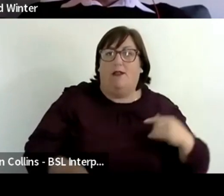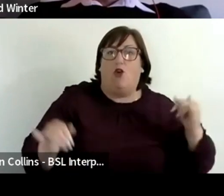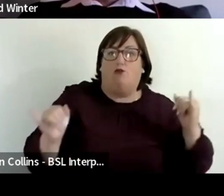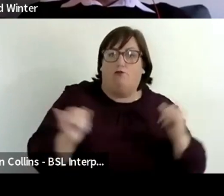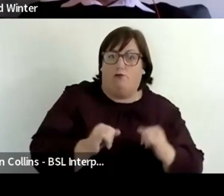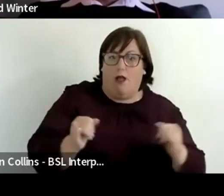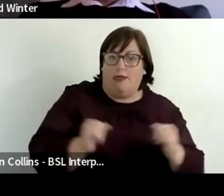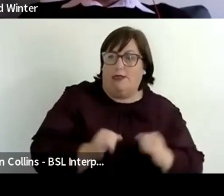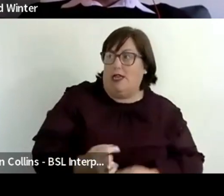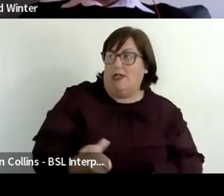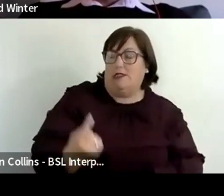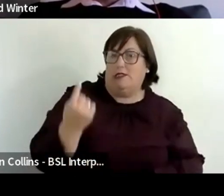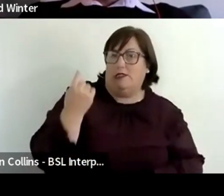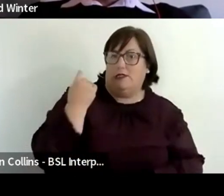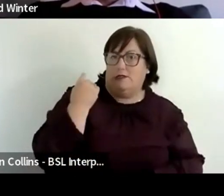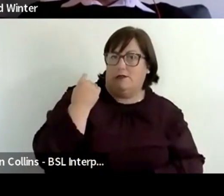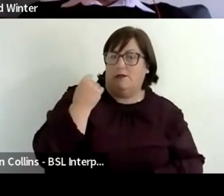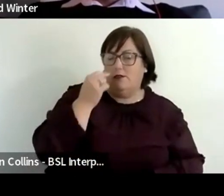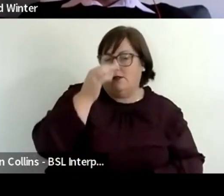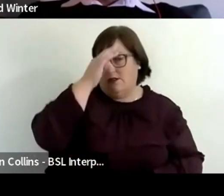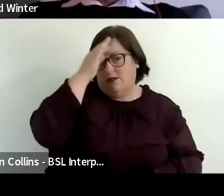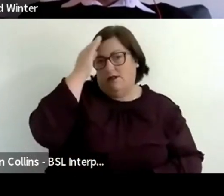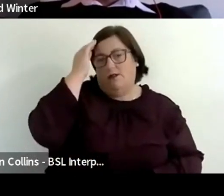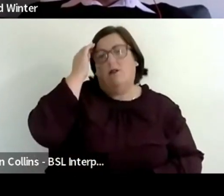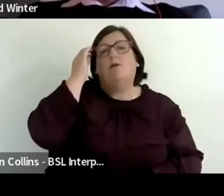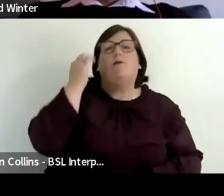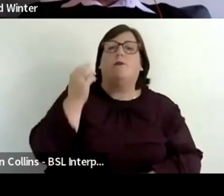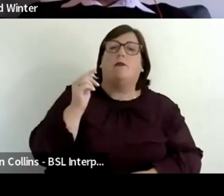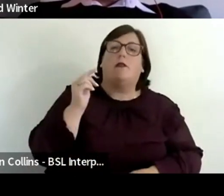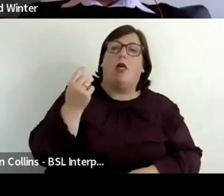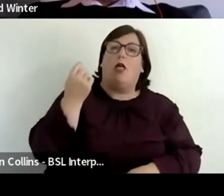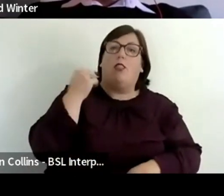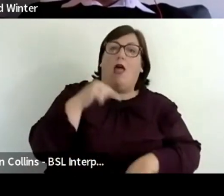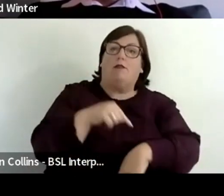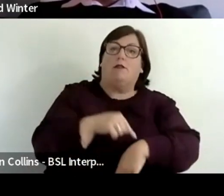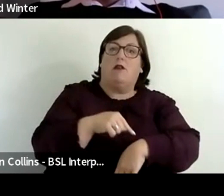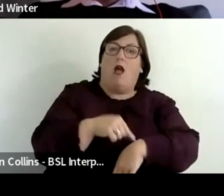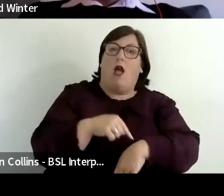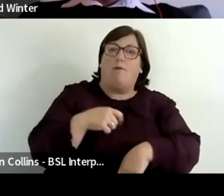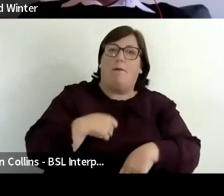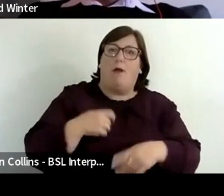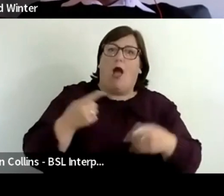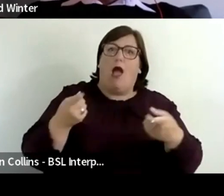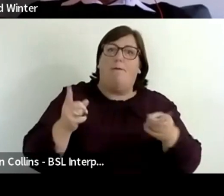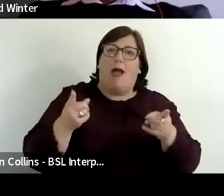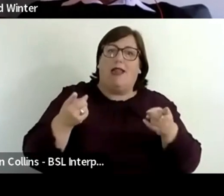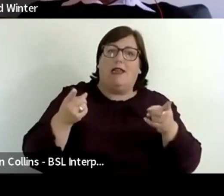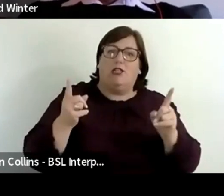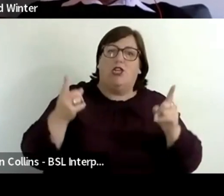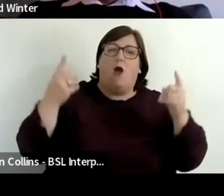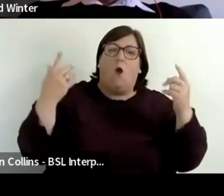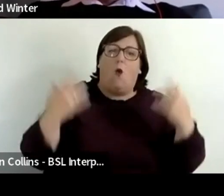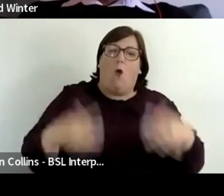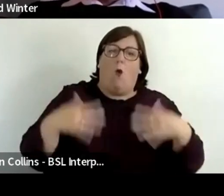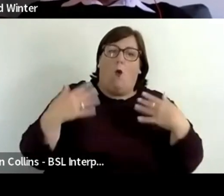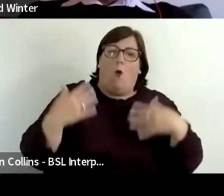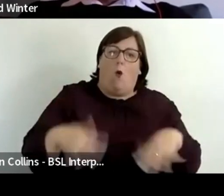During that time my manager was absolutely exceptional, that's not unique, that is not just because I had